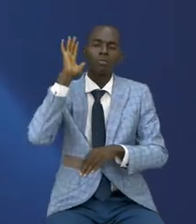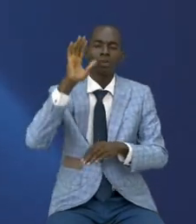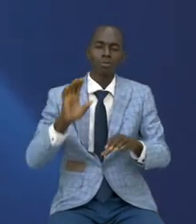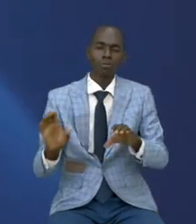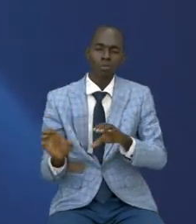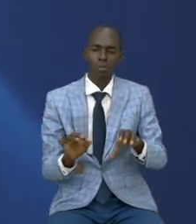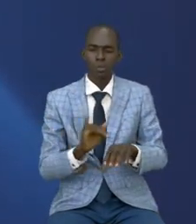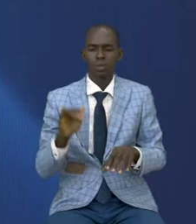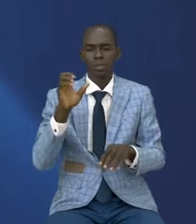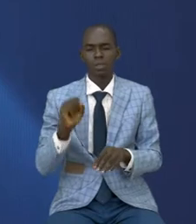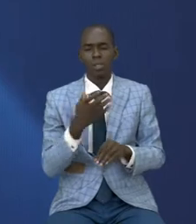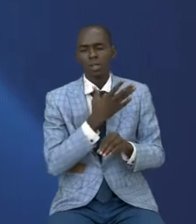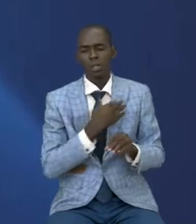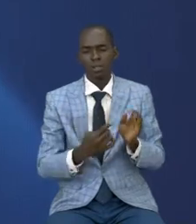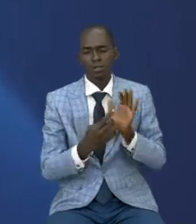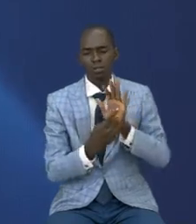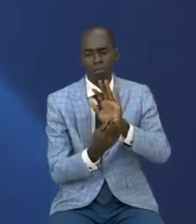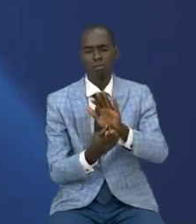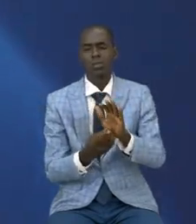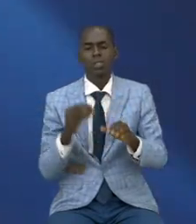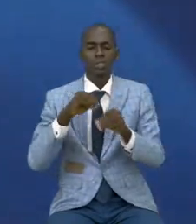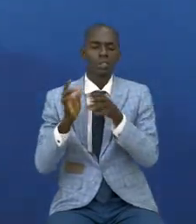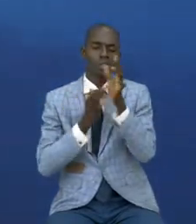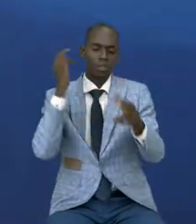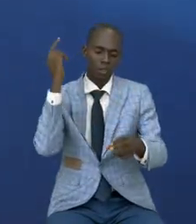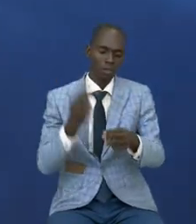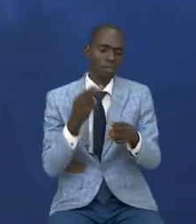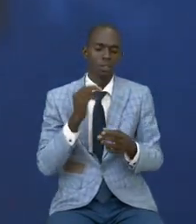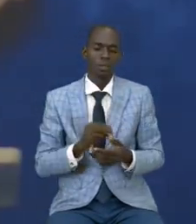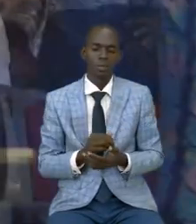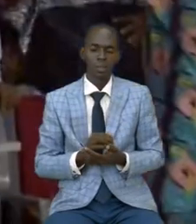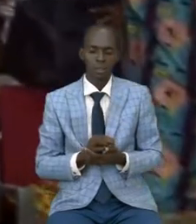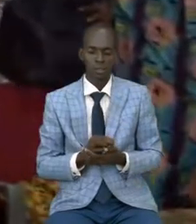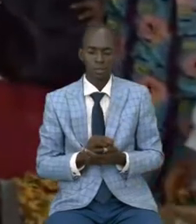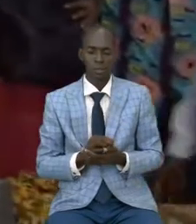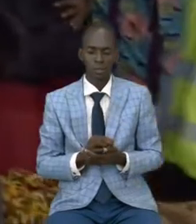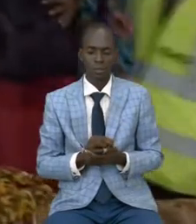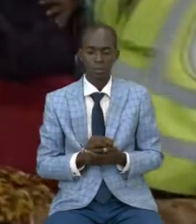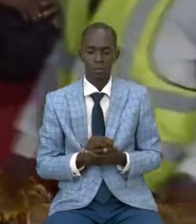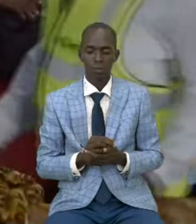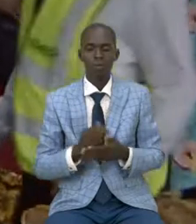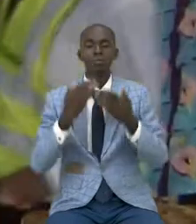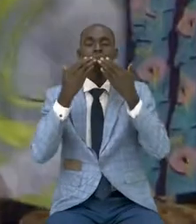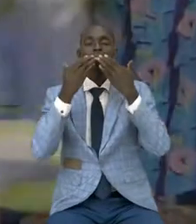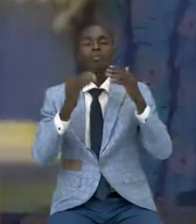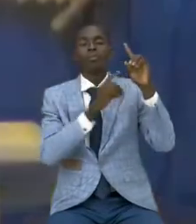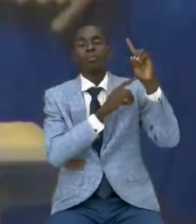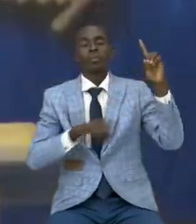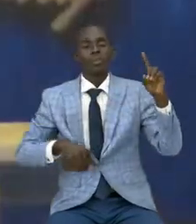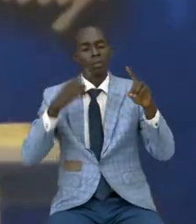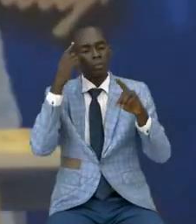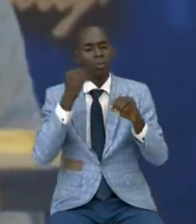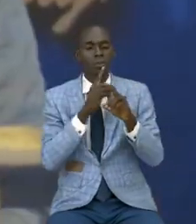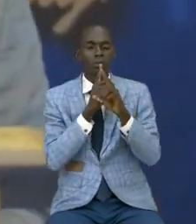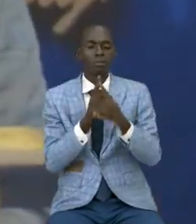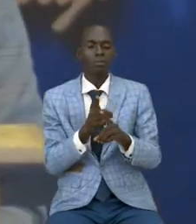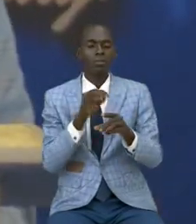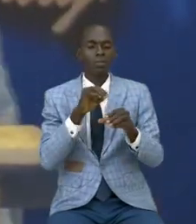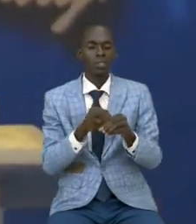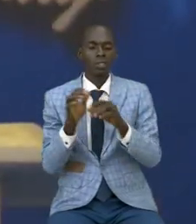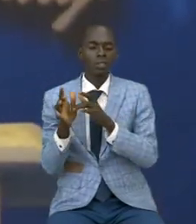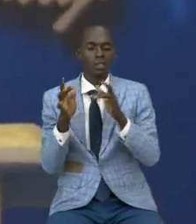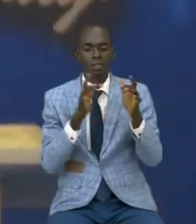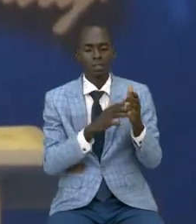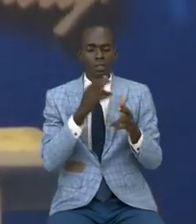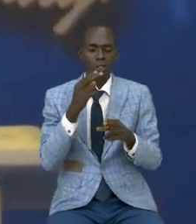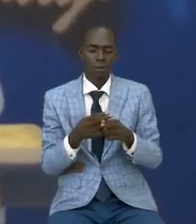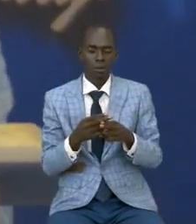and demonstration in jesus name thank you lord for the answer in jesus name i pray